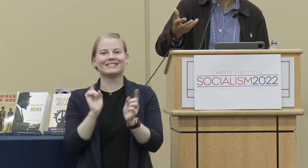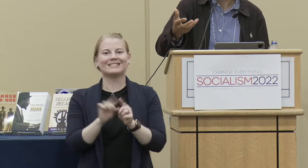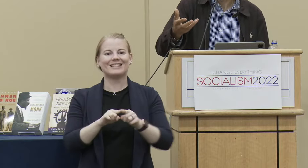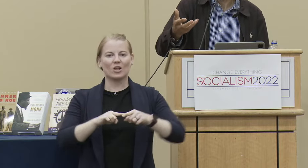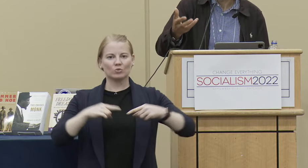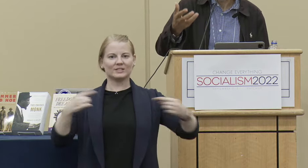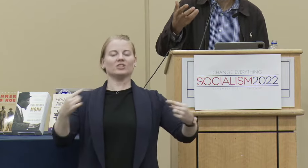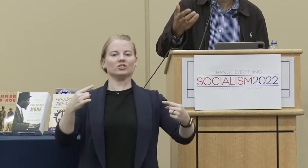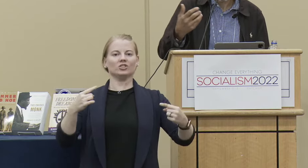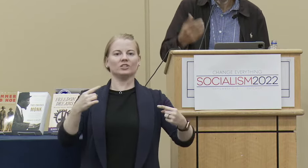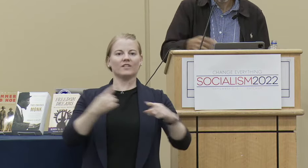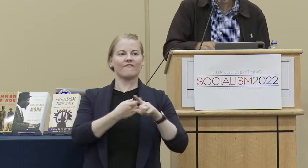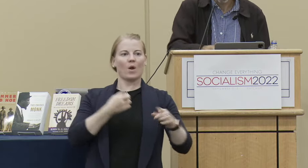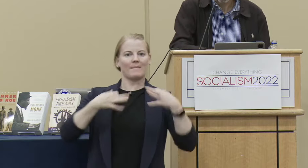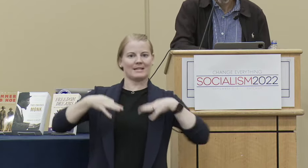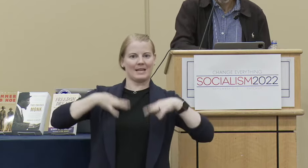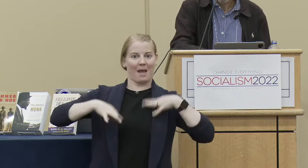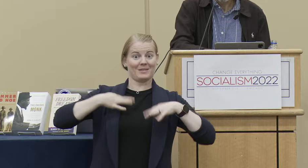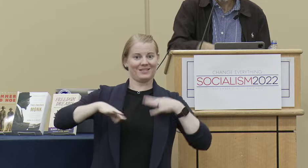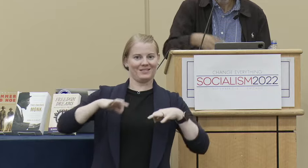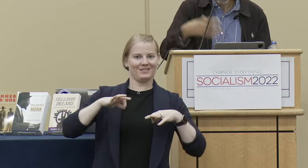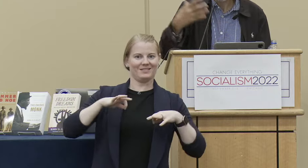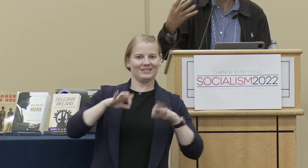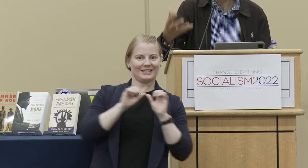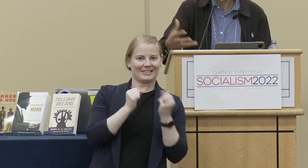socialism was born solely out of the contradictions of